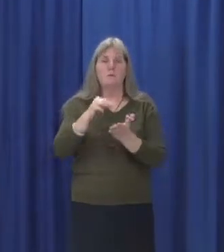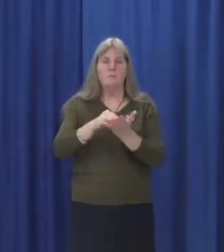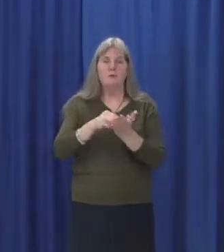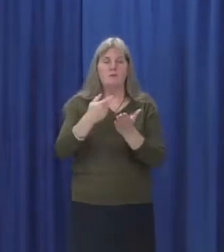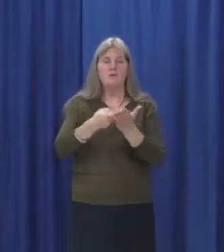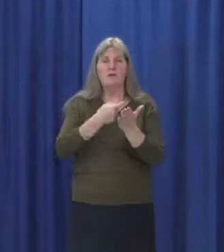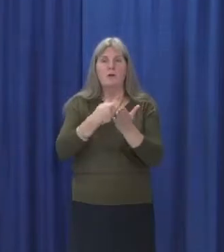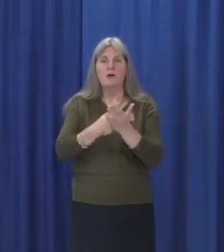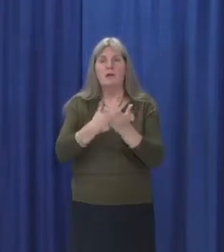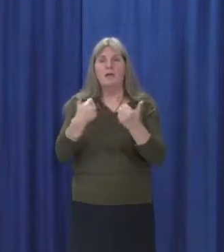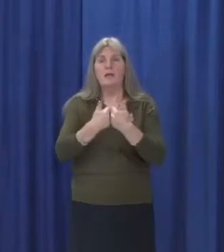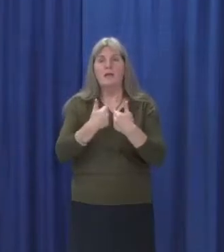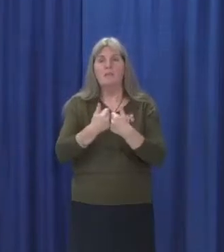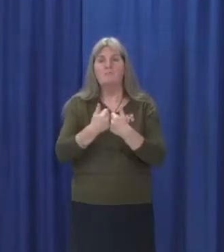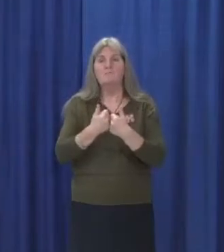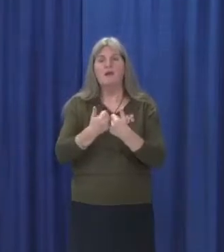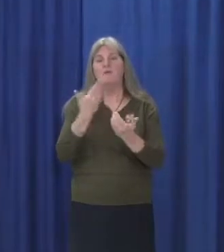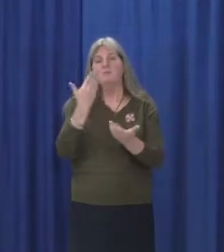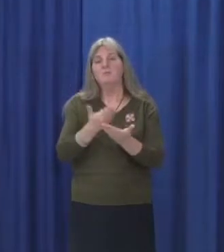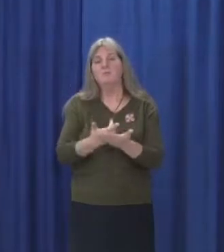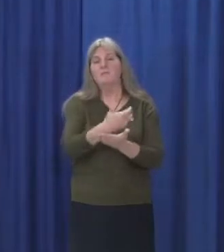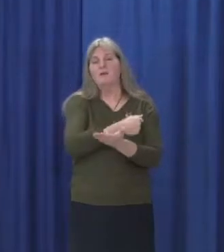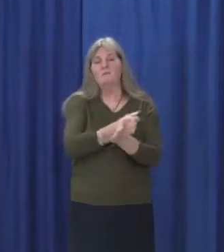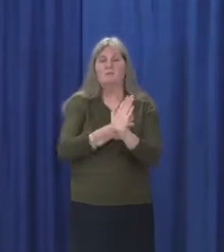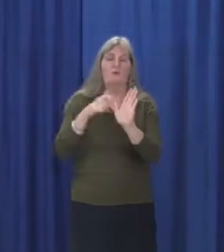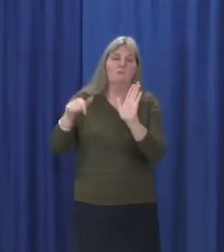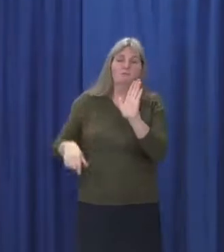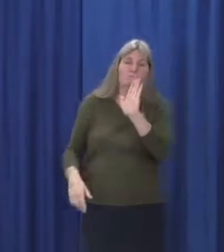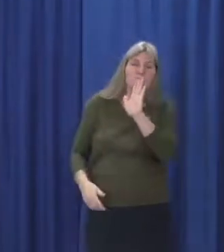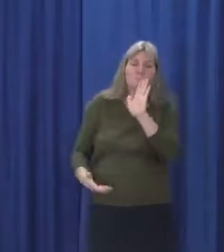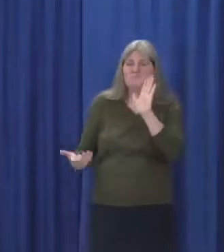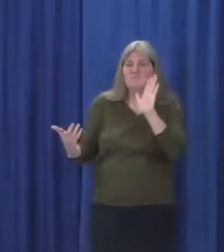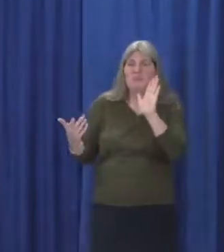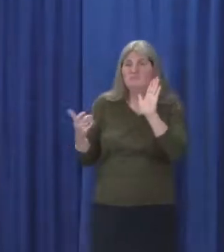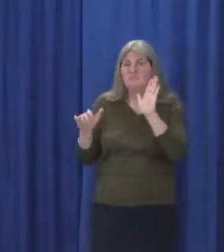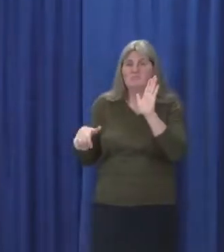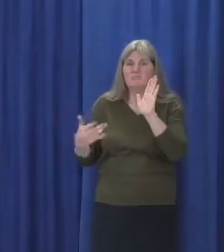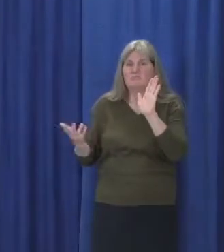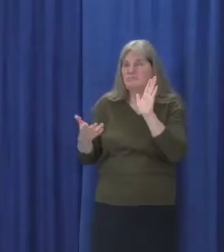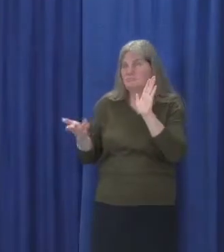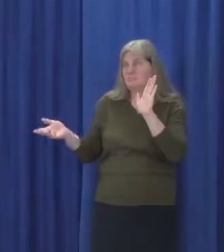your vaccination. We want to get back to normal,